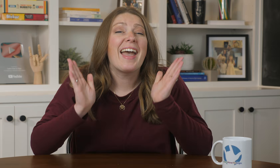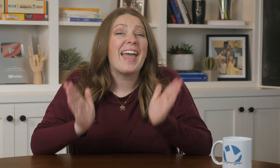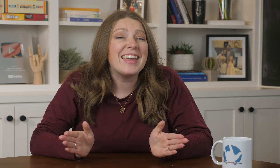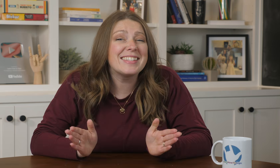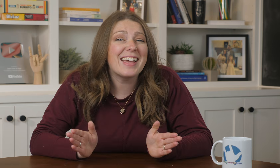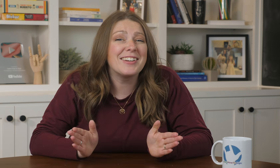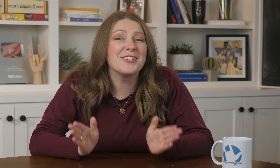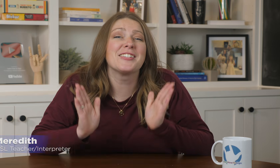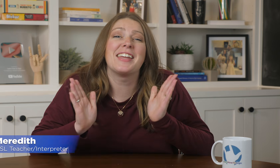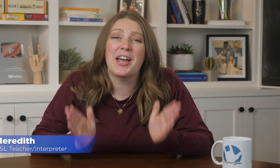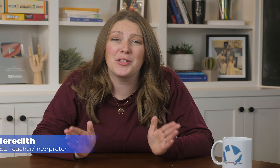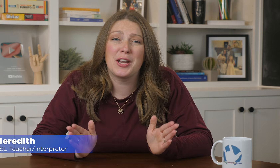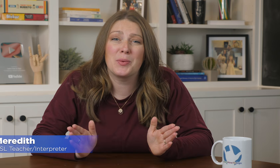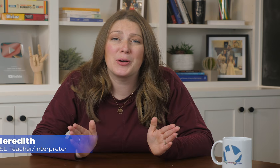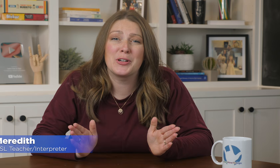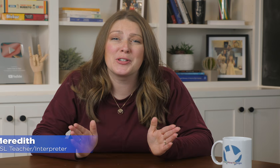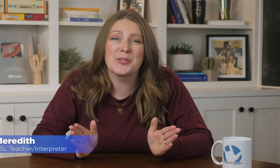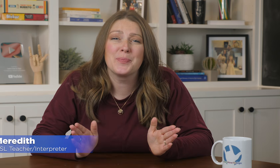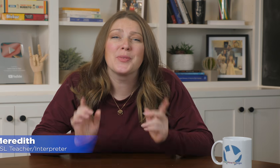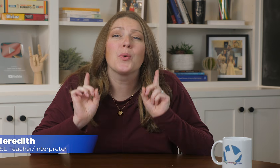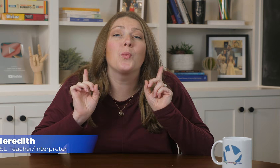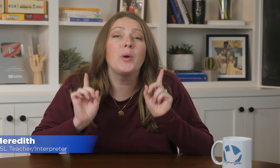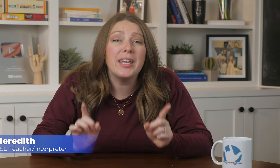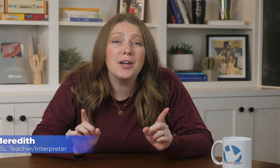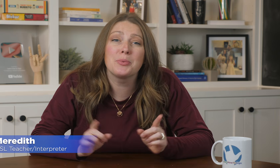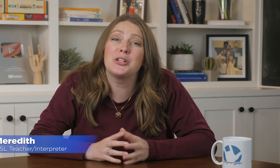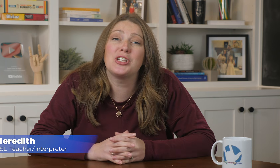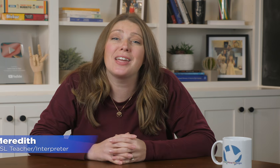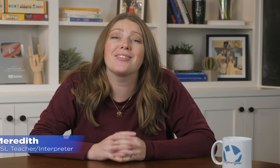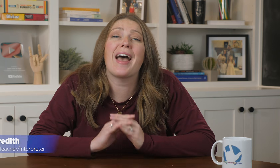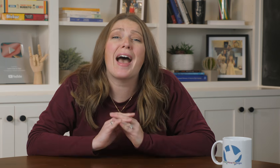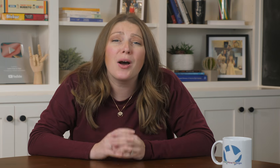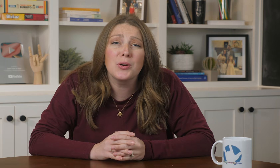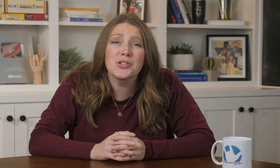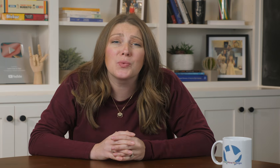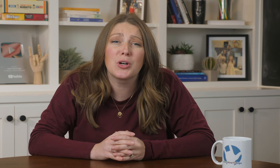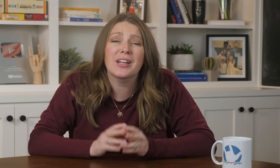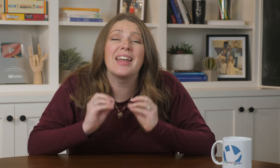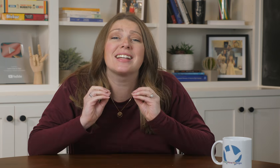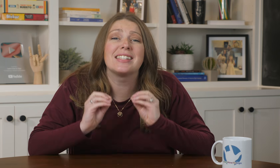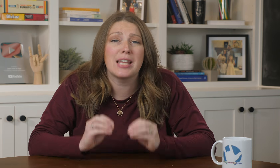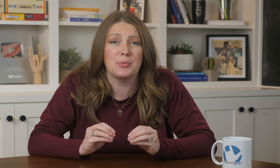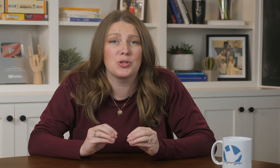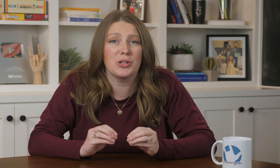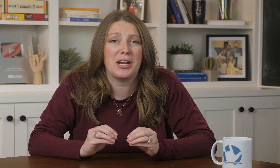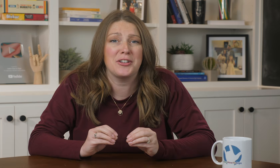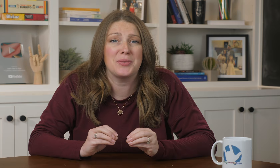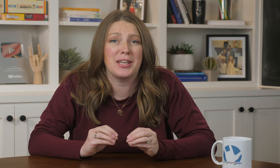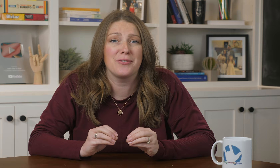Hey Signers and health care workers. We appreciate the hours of work and exceptional care you give